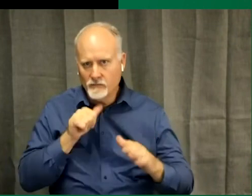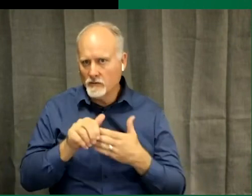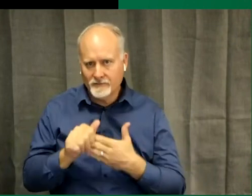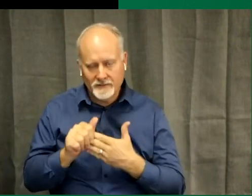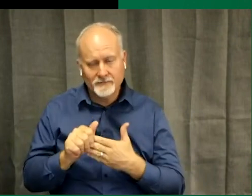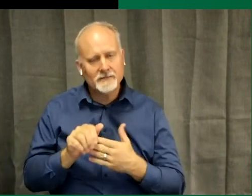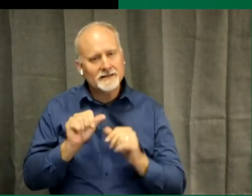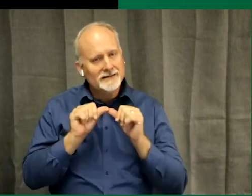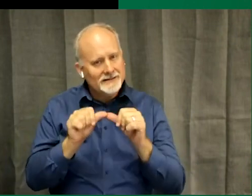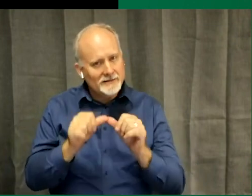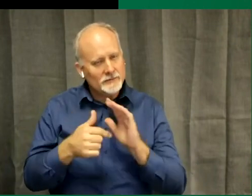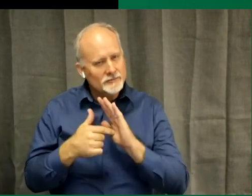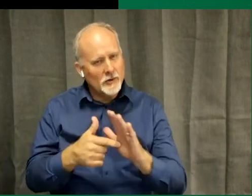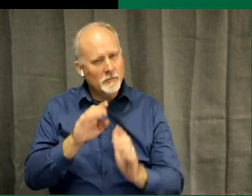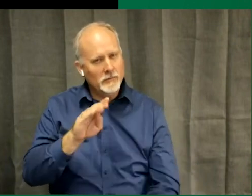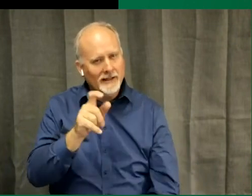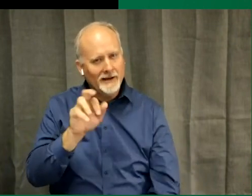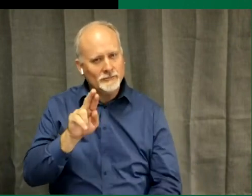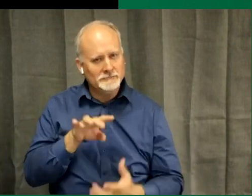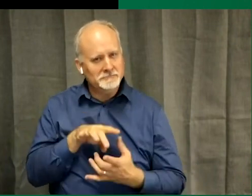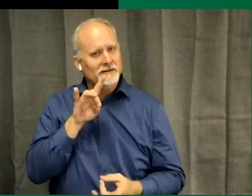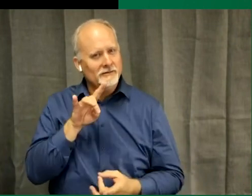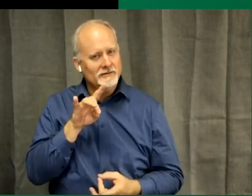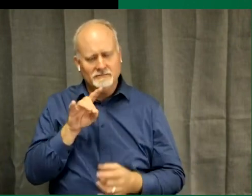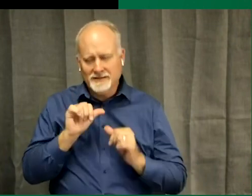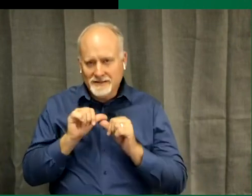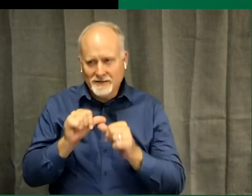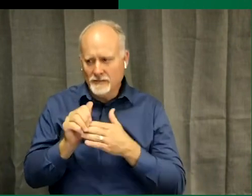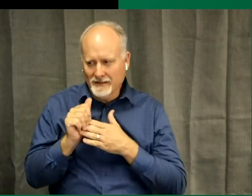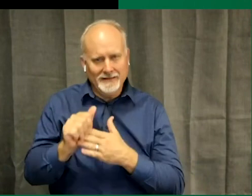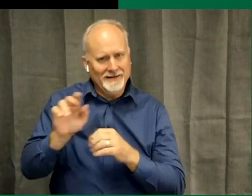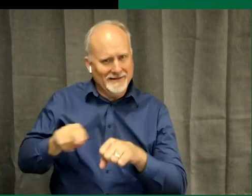to show your blazer spirit let us continue to lead the nation in our public health efforts by